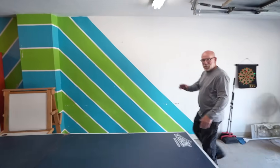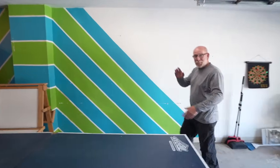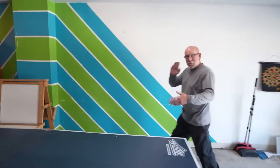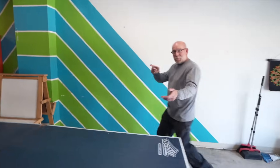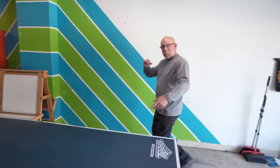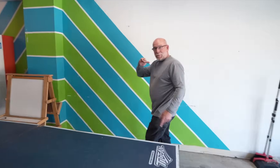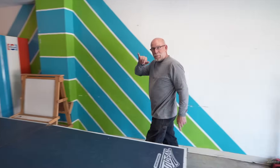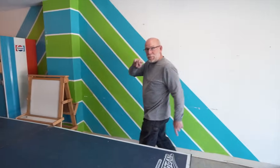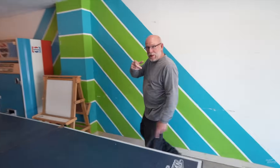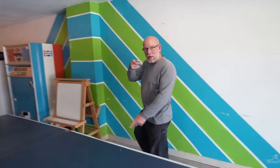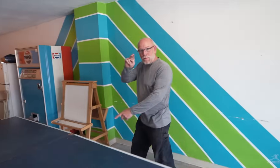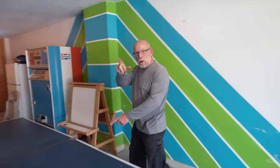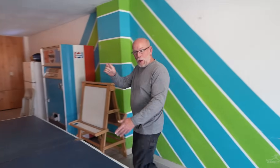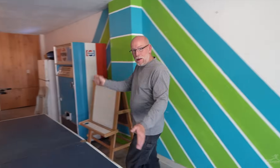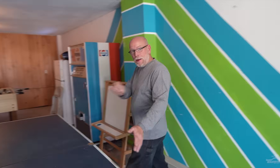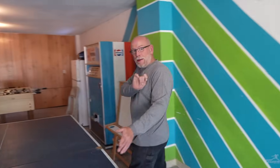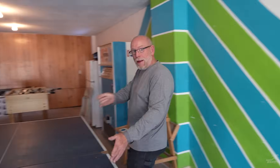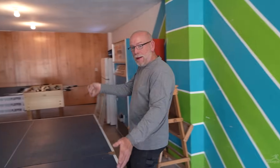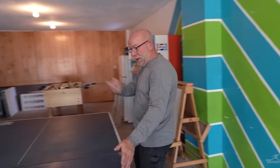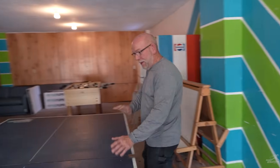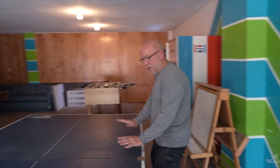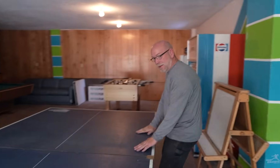This is the ping pong table.